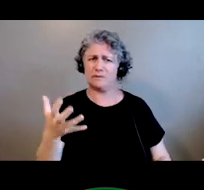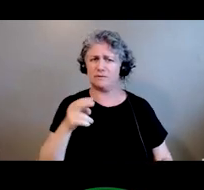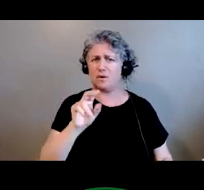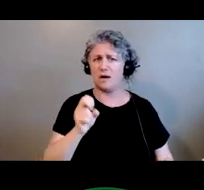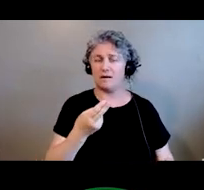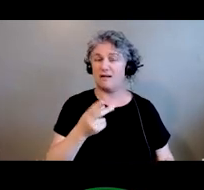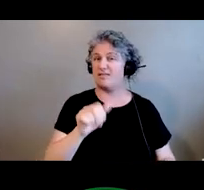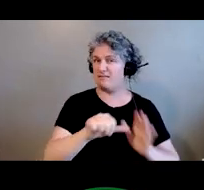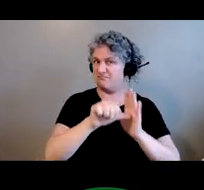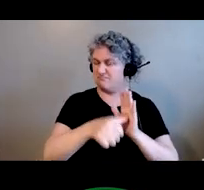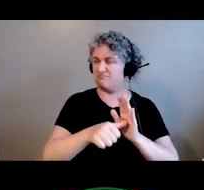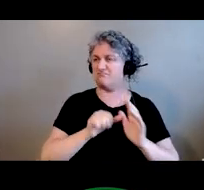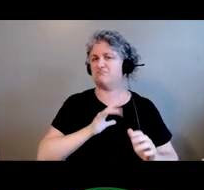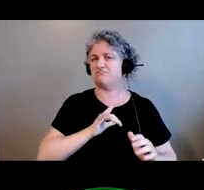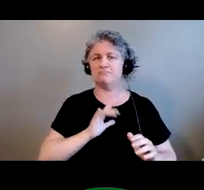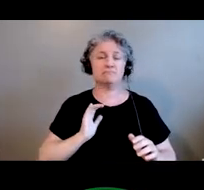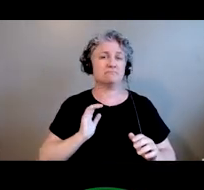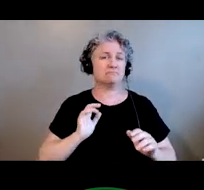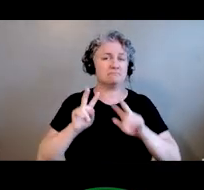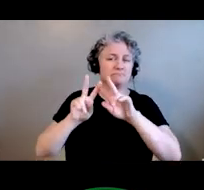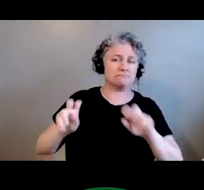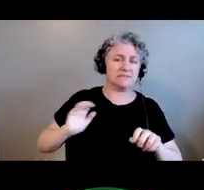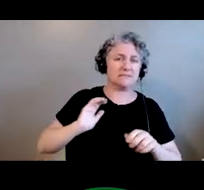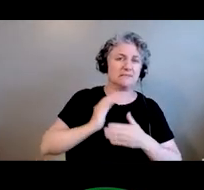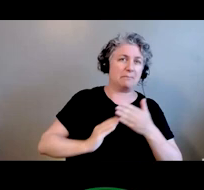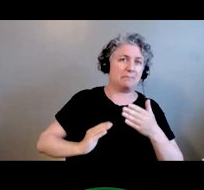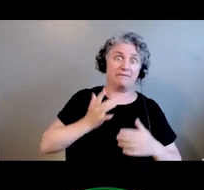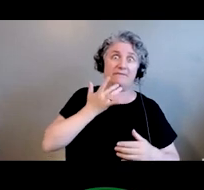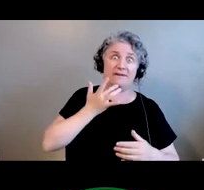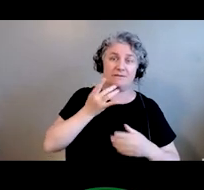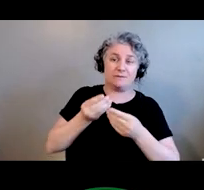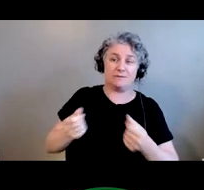You have to take into consideration the environment that that park is in and the people that that